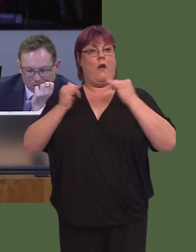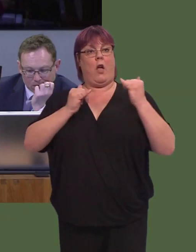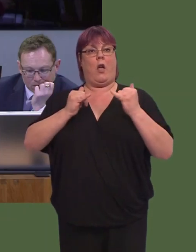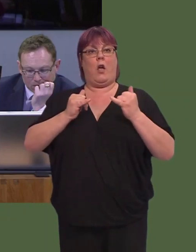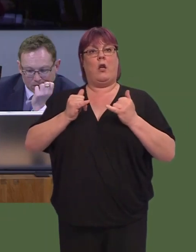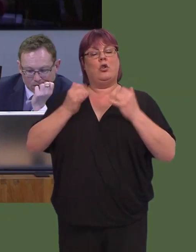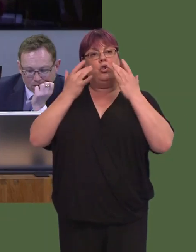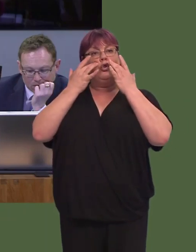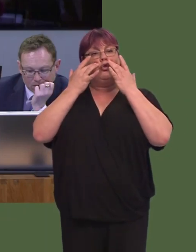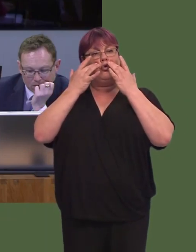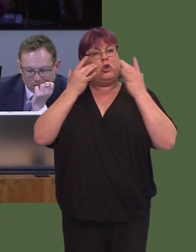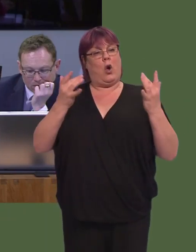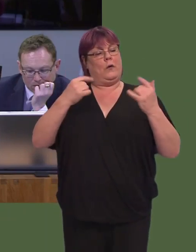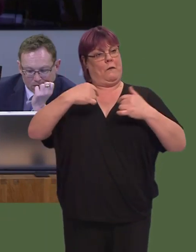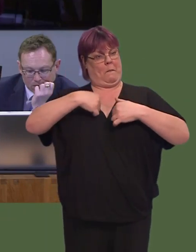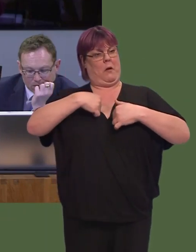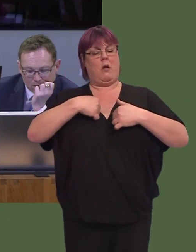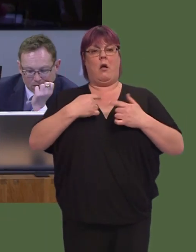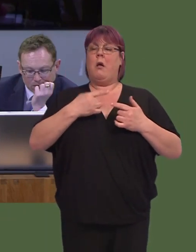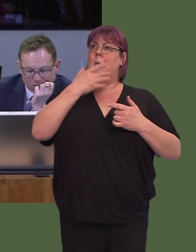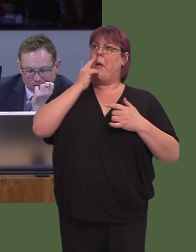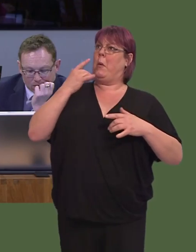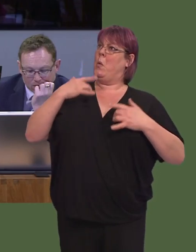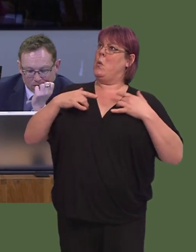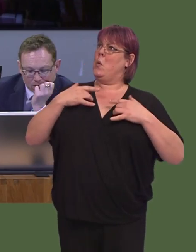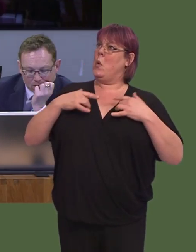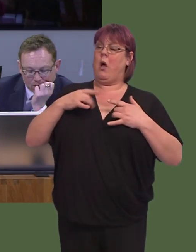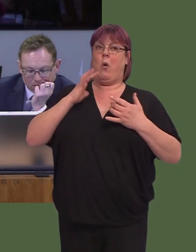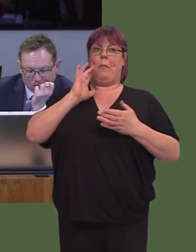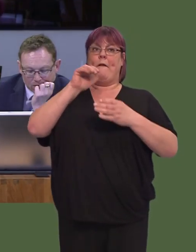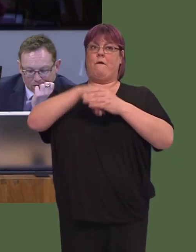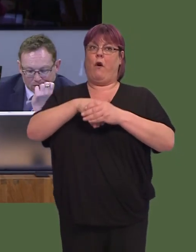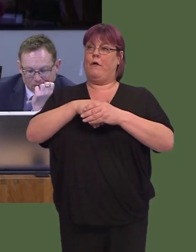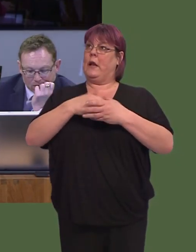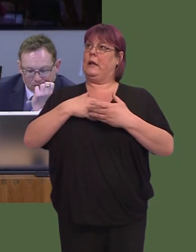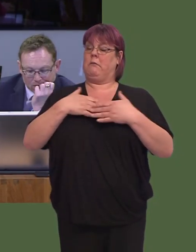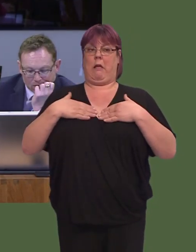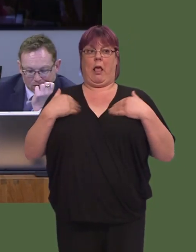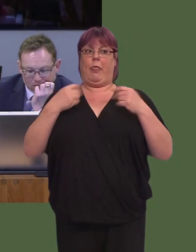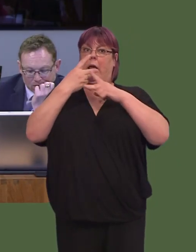keen to take part in responsible healthcare and understood that prevention is better than